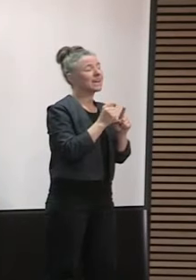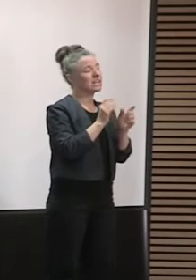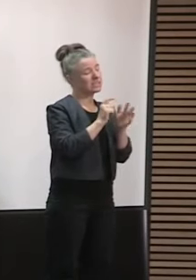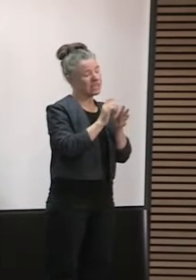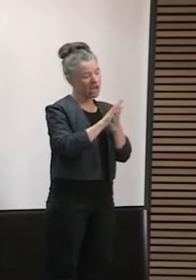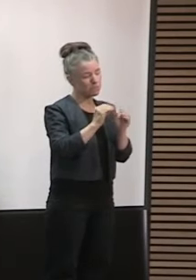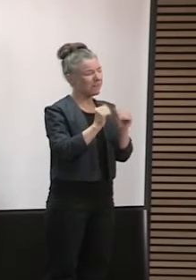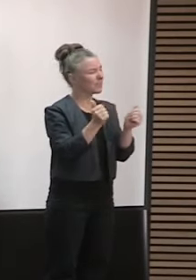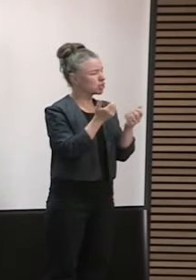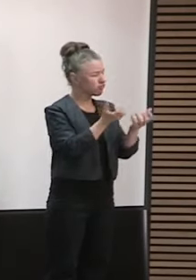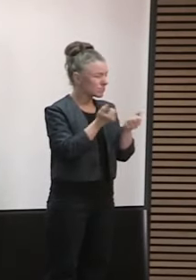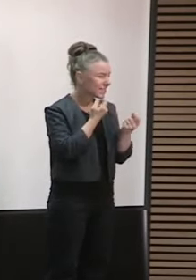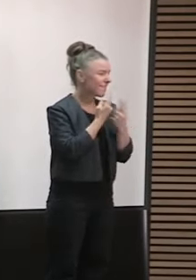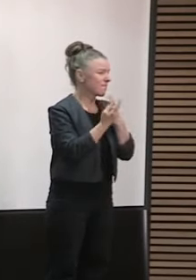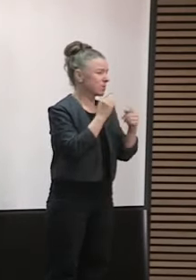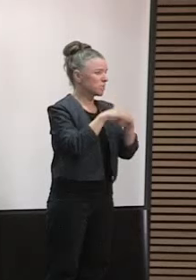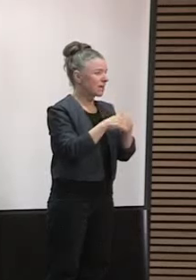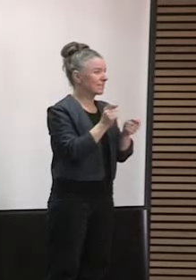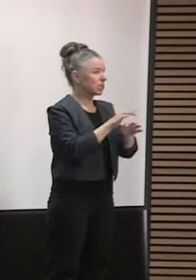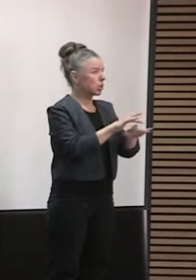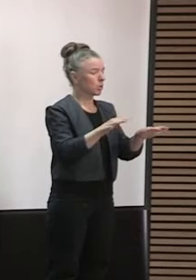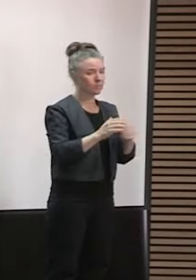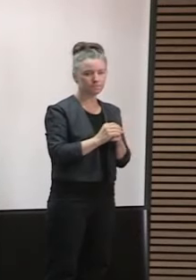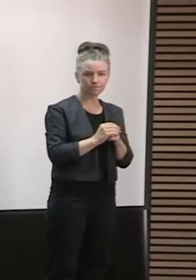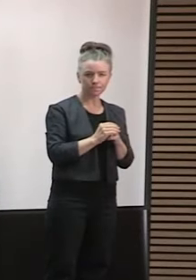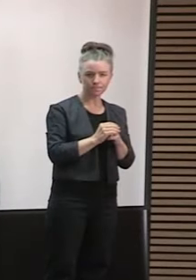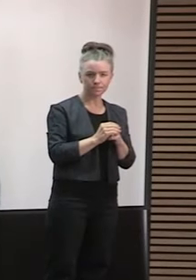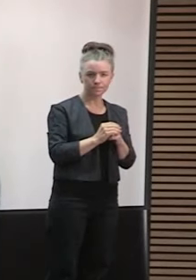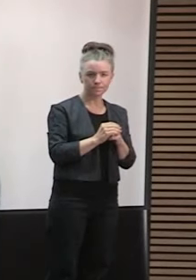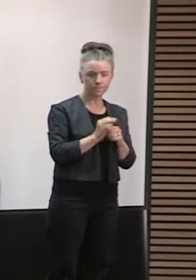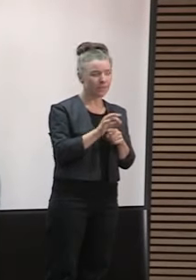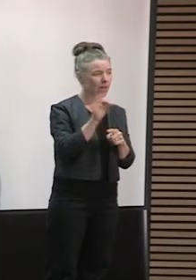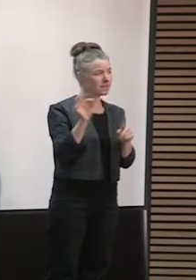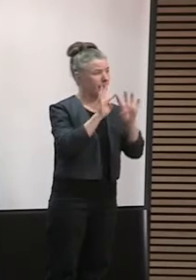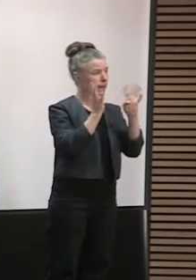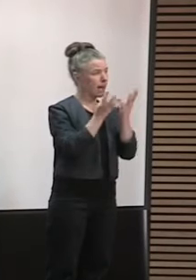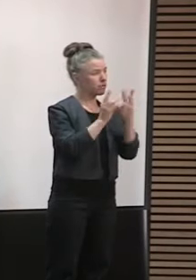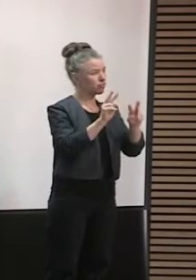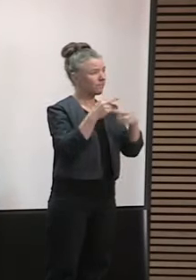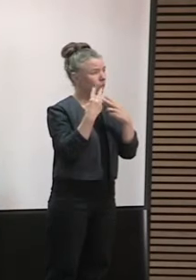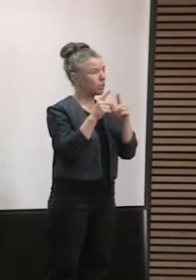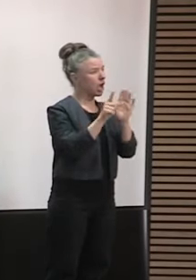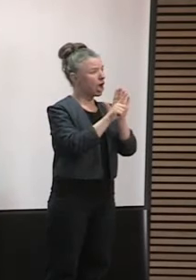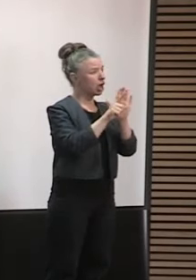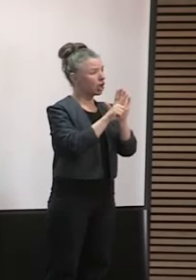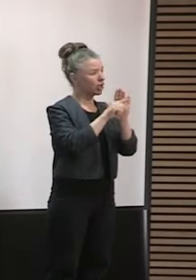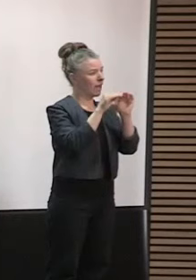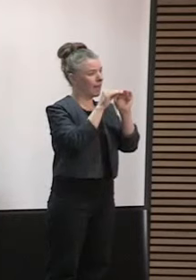in the update today. I think, off the top of my head, there are six cases or six groups of